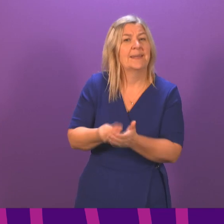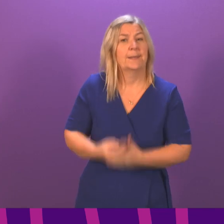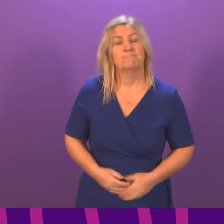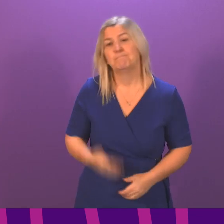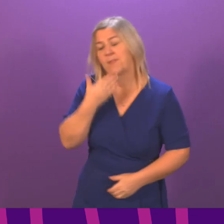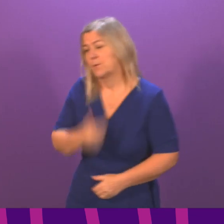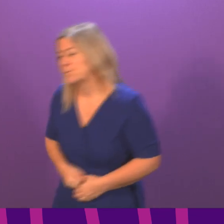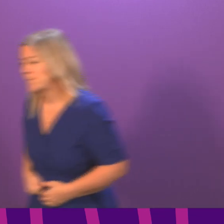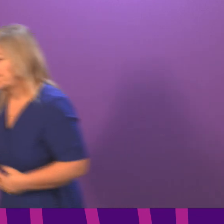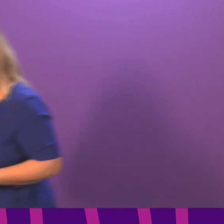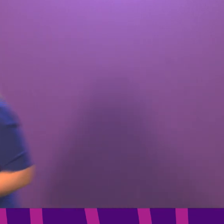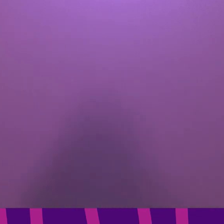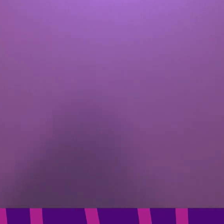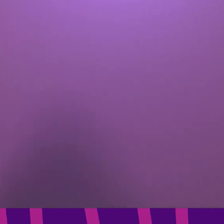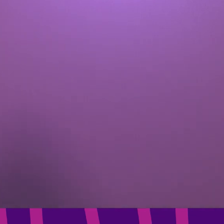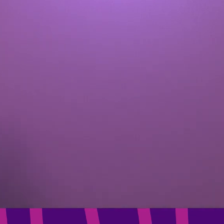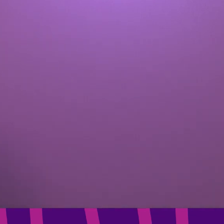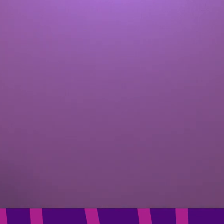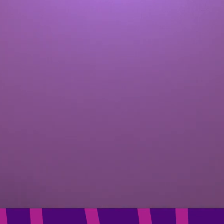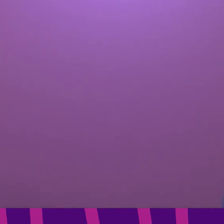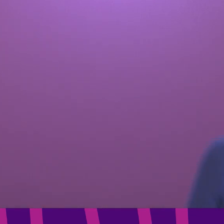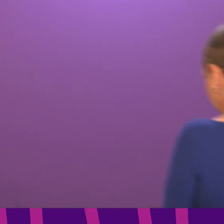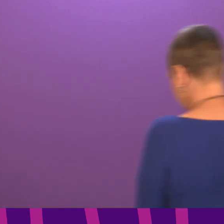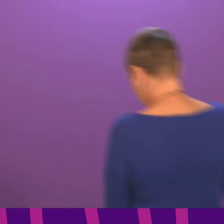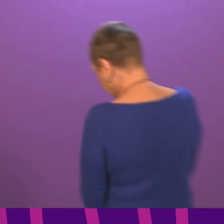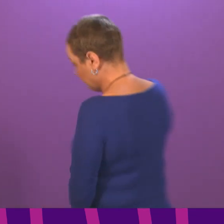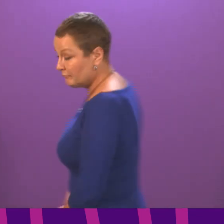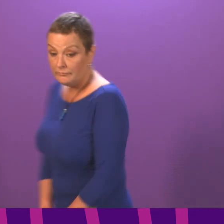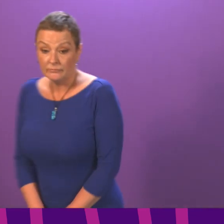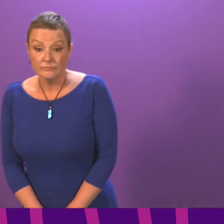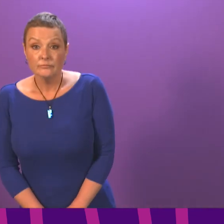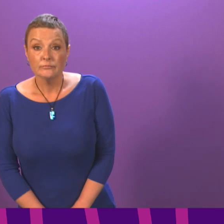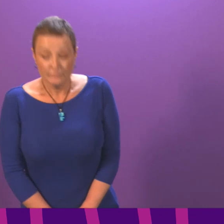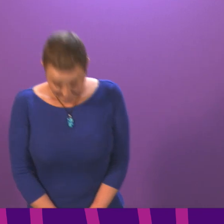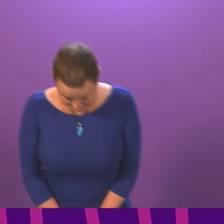Maureen Watt (Aberdeen South and North Kincardine) (SNP):